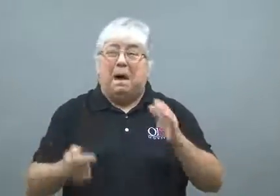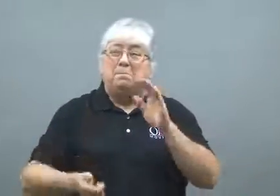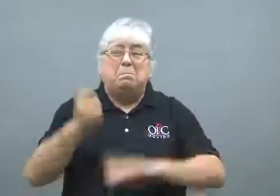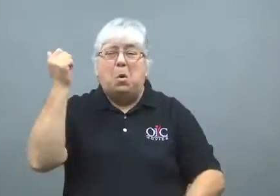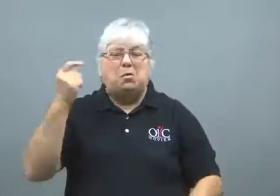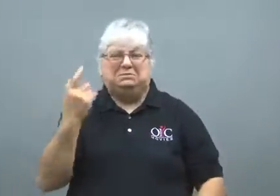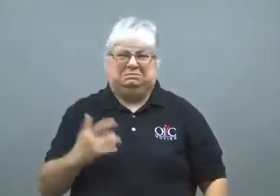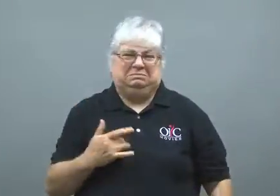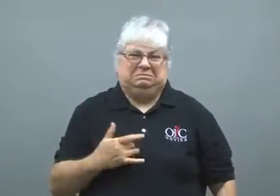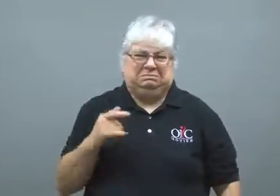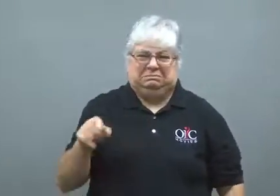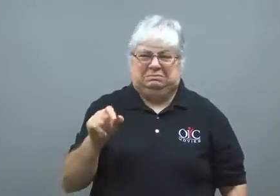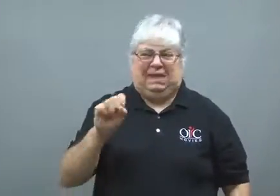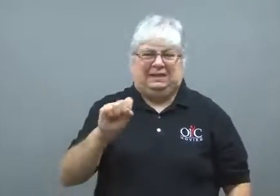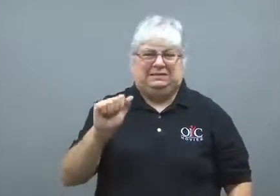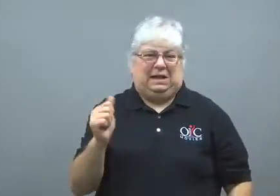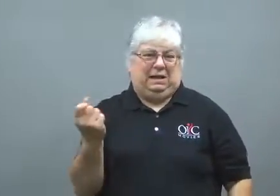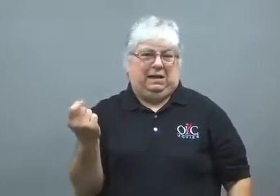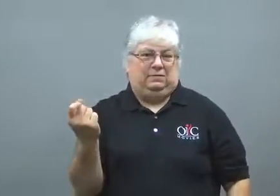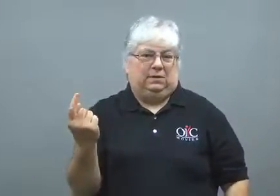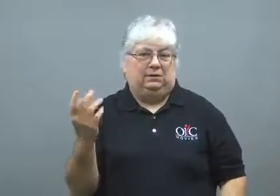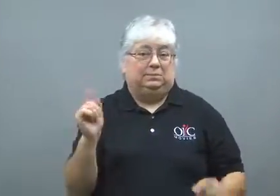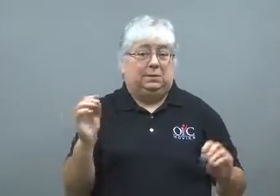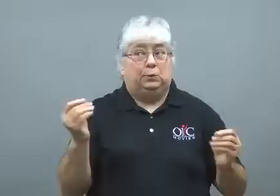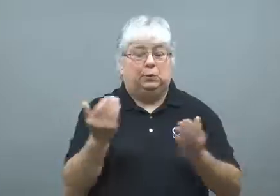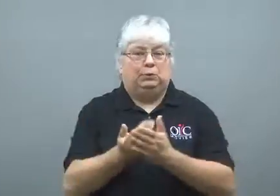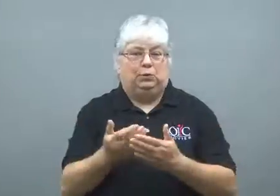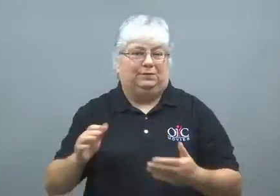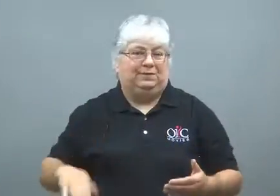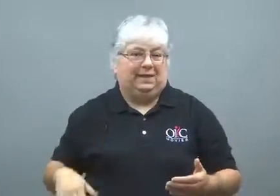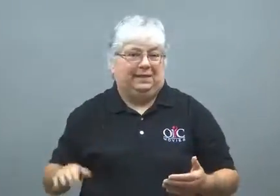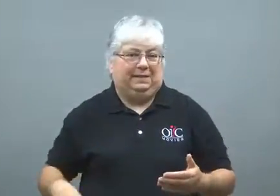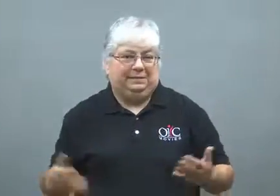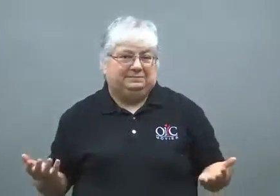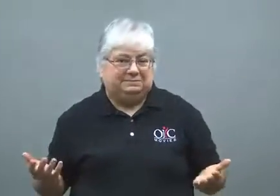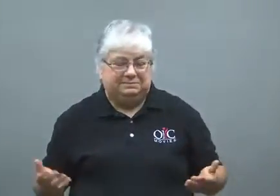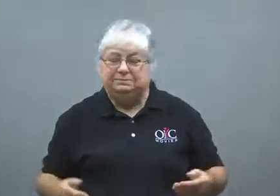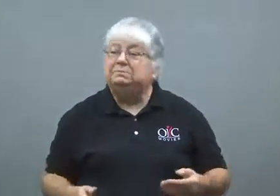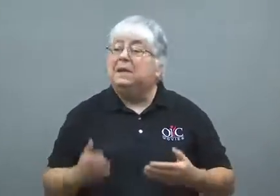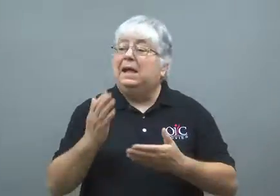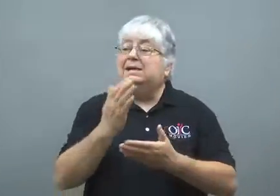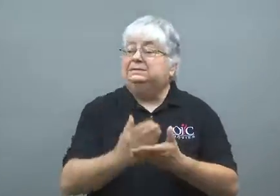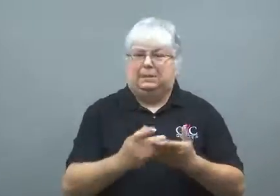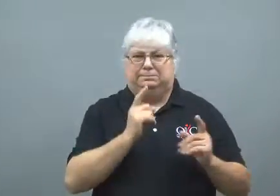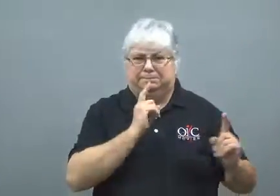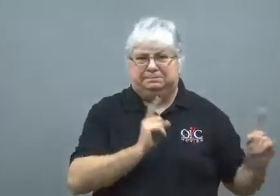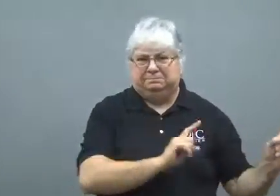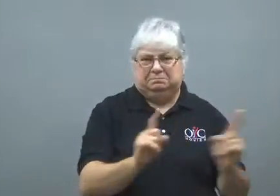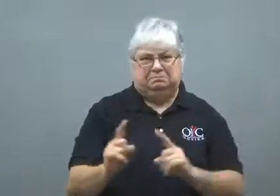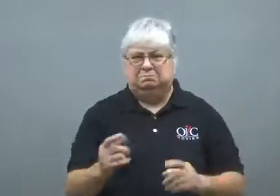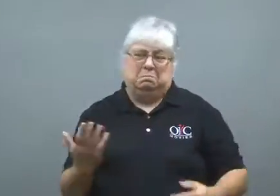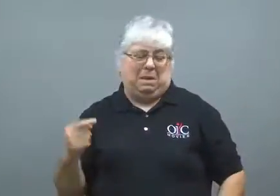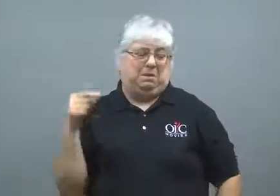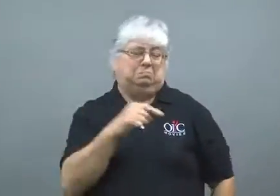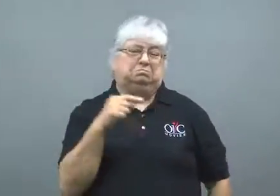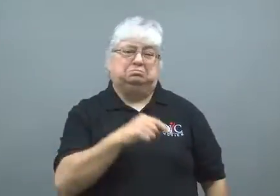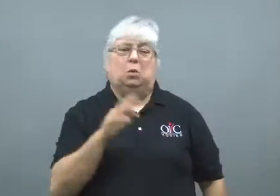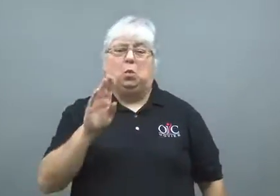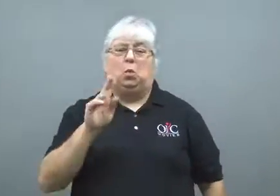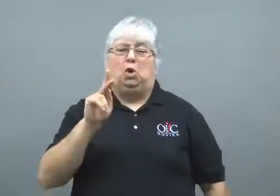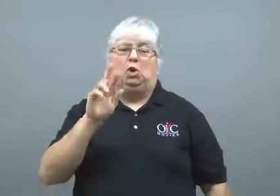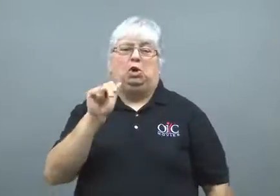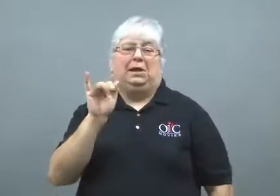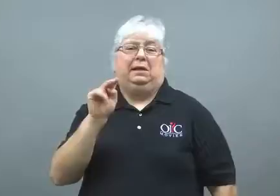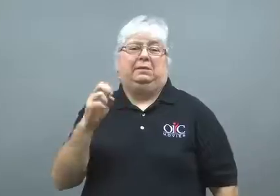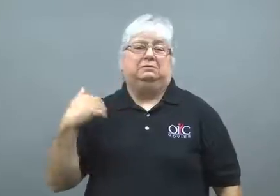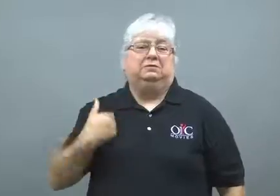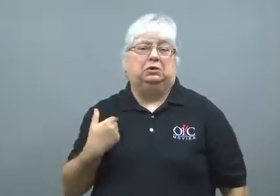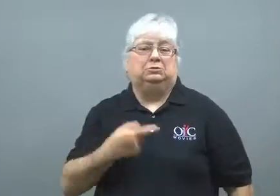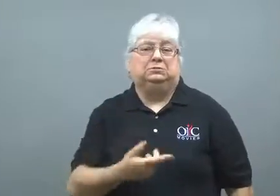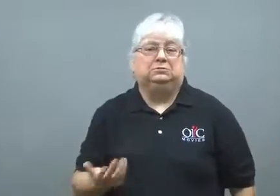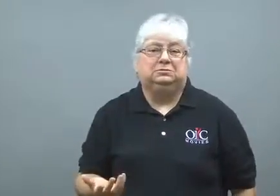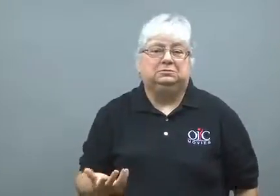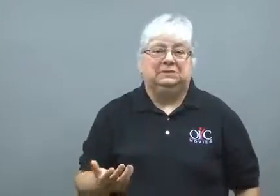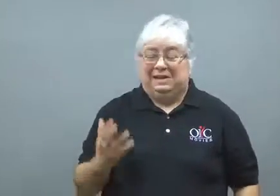Most are leaning towards the SA-11, but there's no evidence at this time.